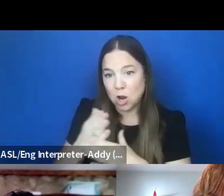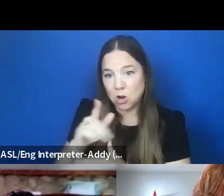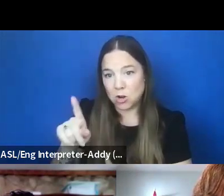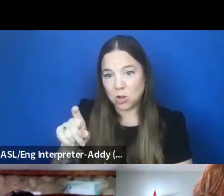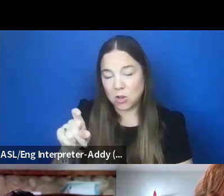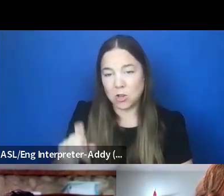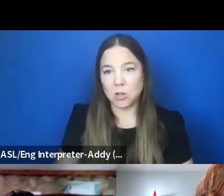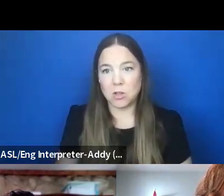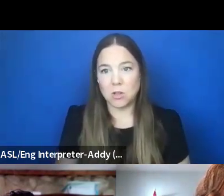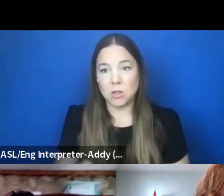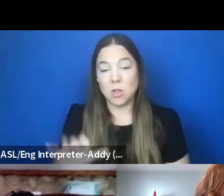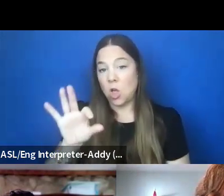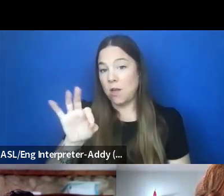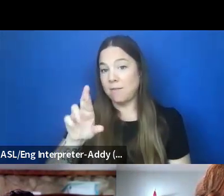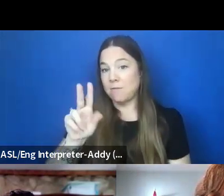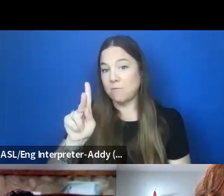Don Dew: Are you able to unmute areas?